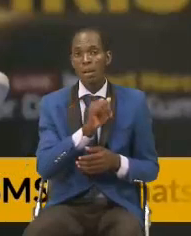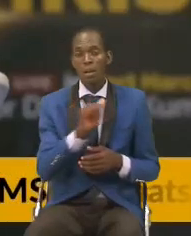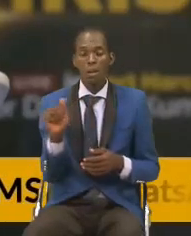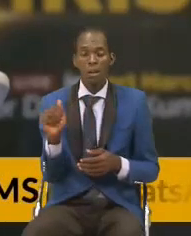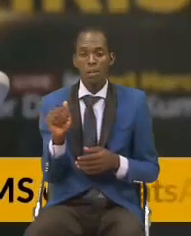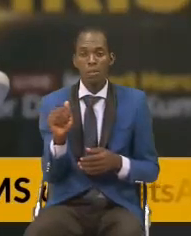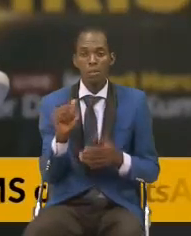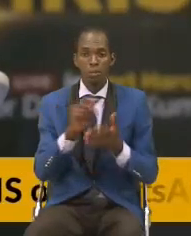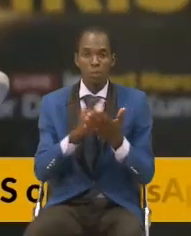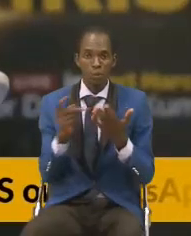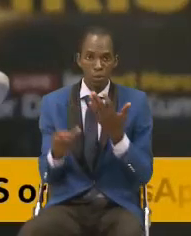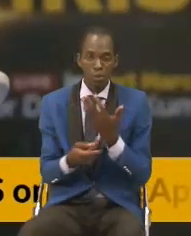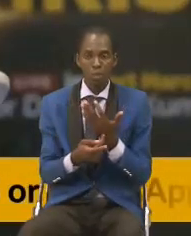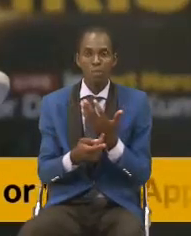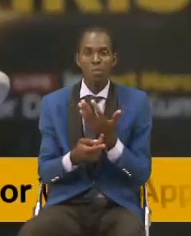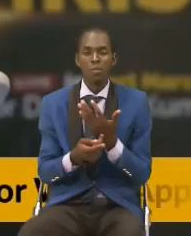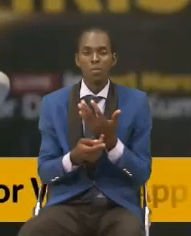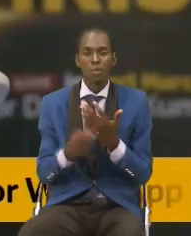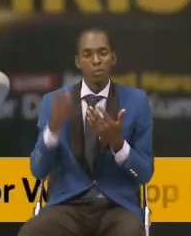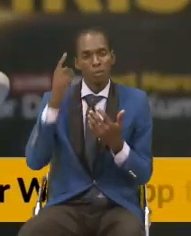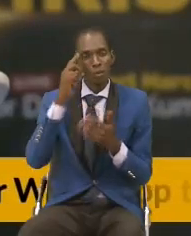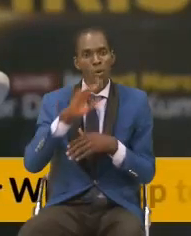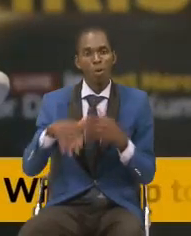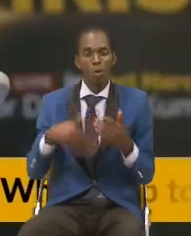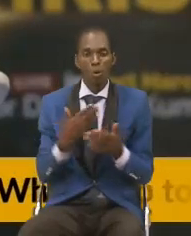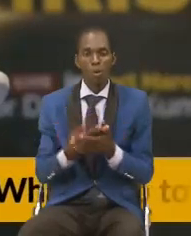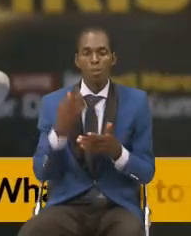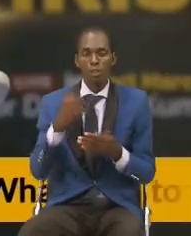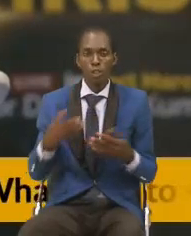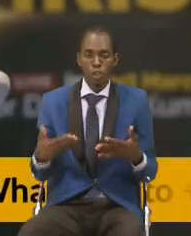are bankrupt for the converse is 7th of november